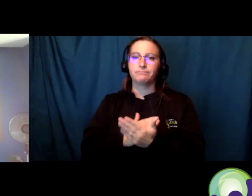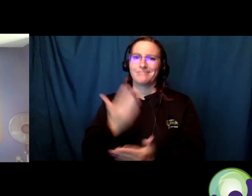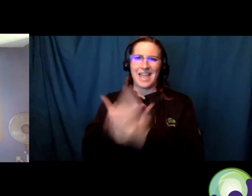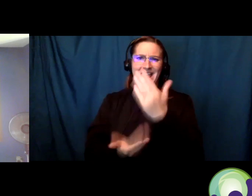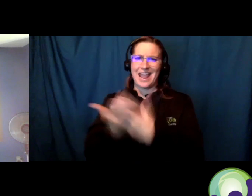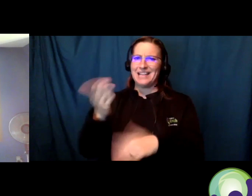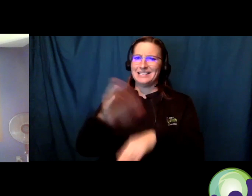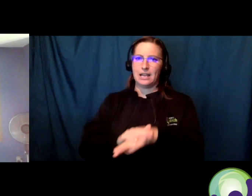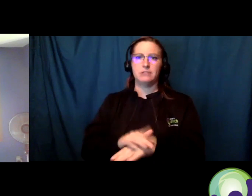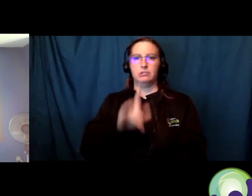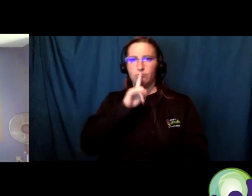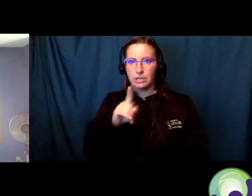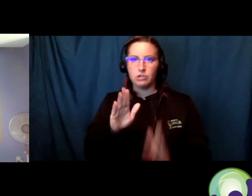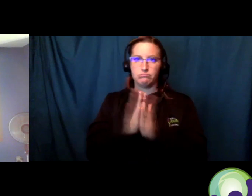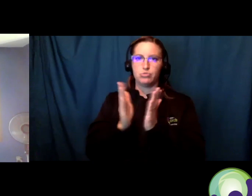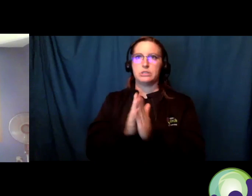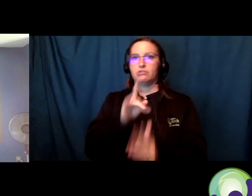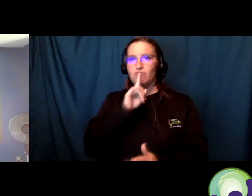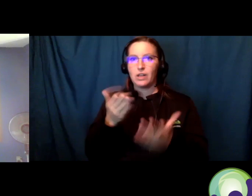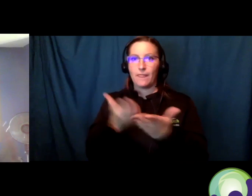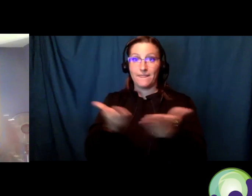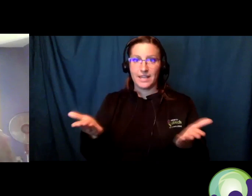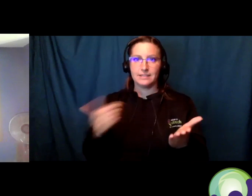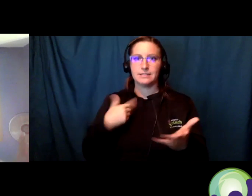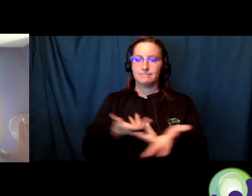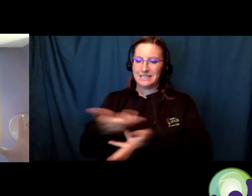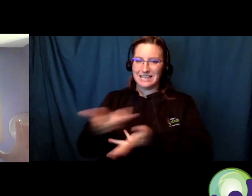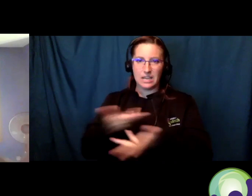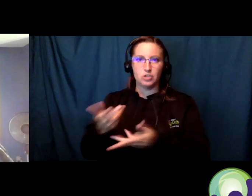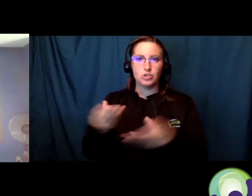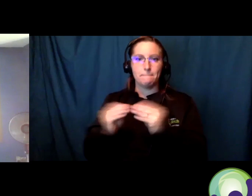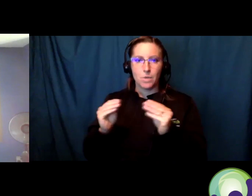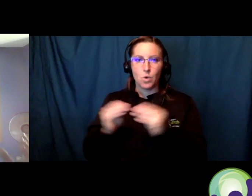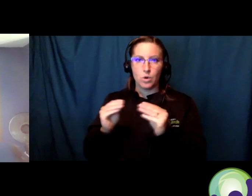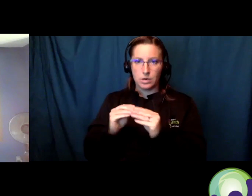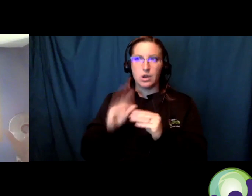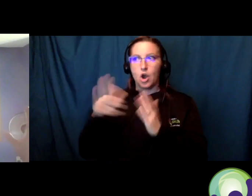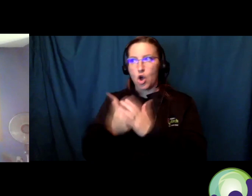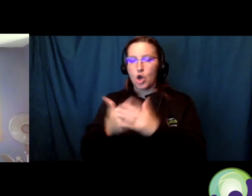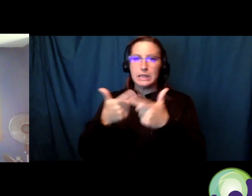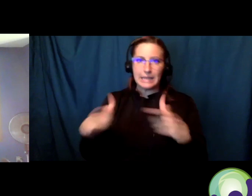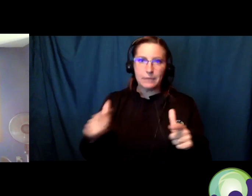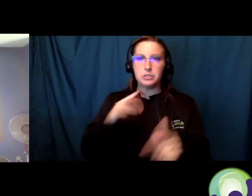and real items um really engage more of the.. all of the language and speech and the cognition together